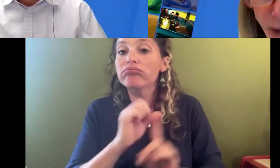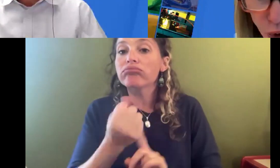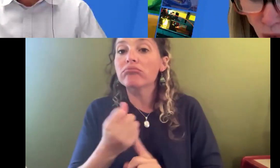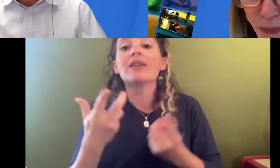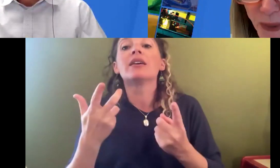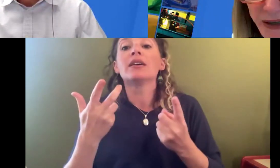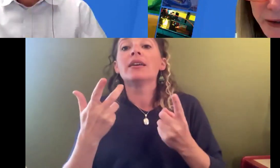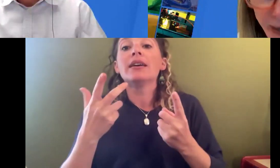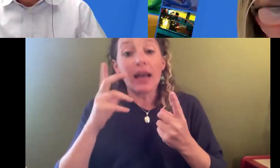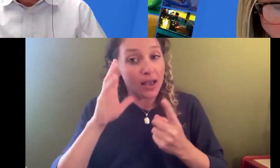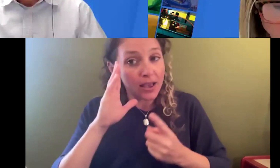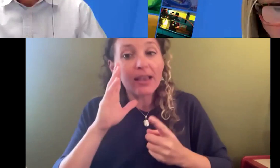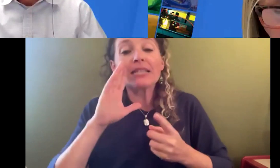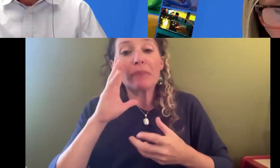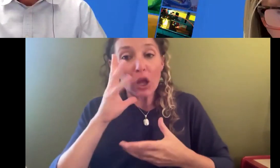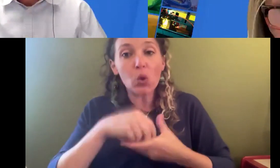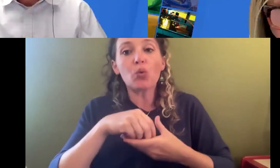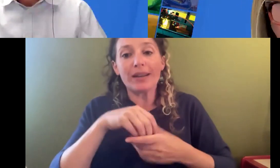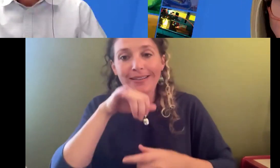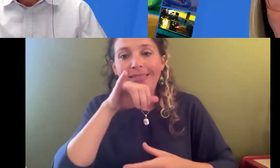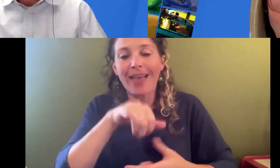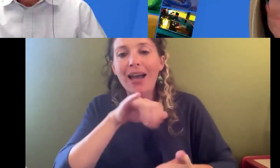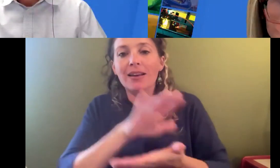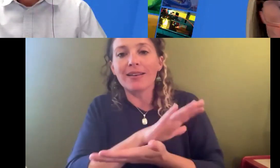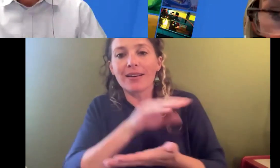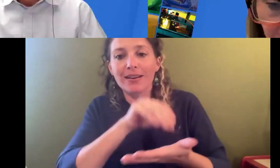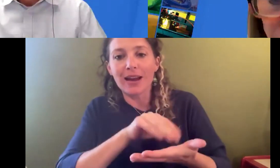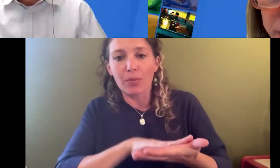incorporated into that document and that is